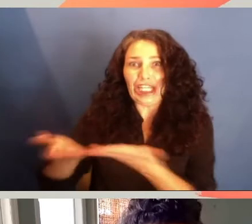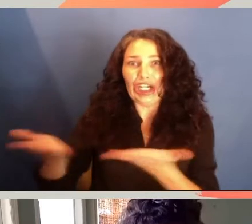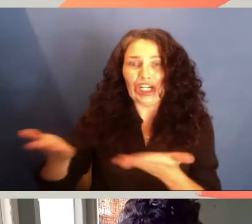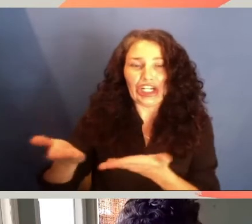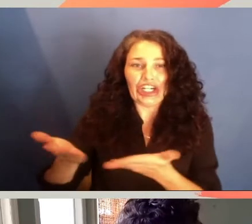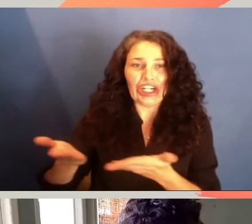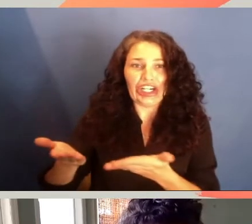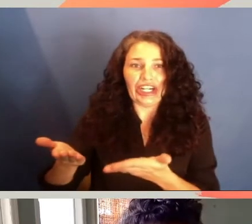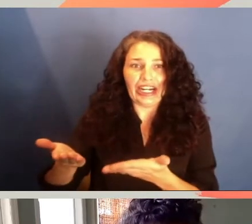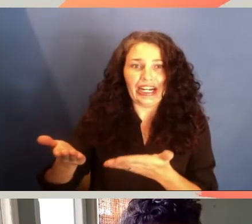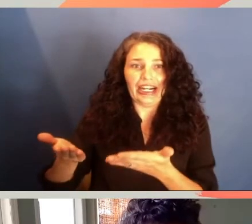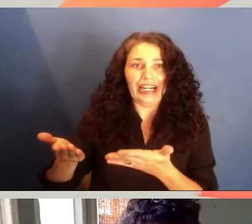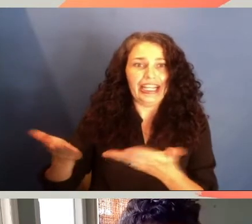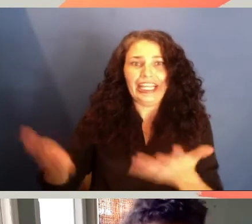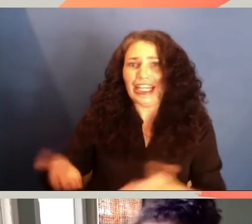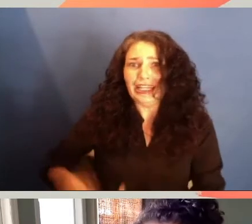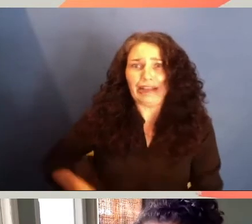I just was like, "Here's some money, just."